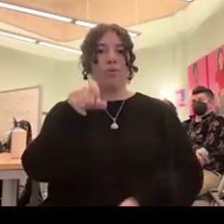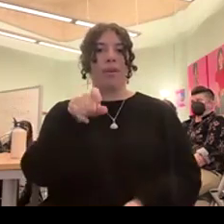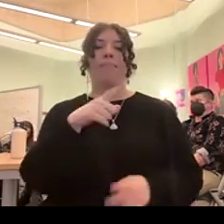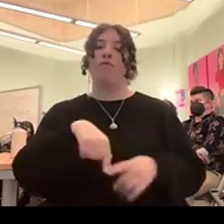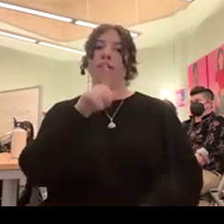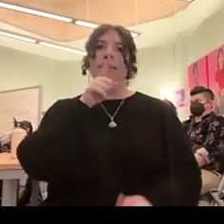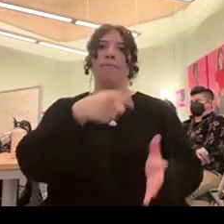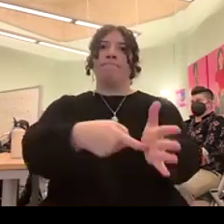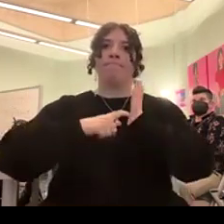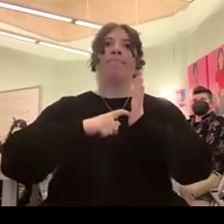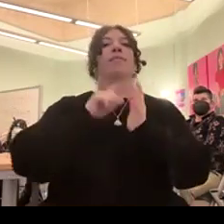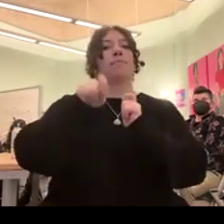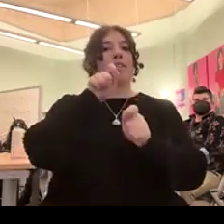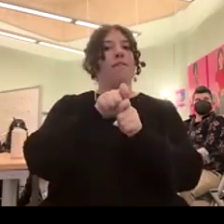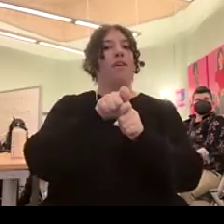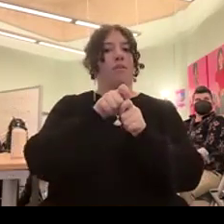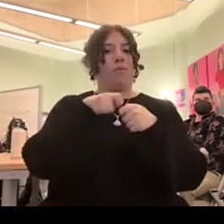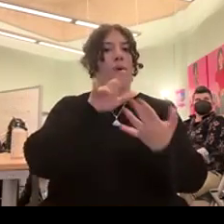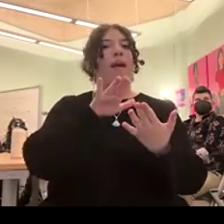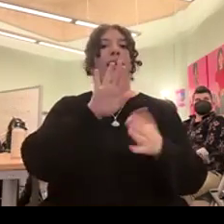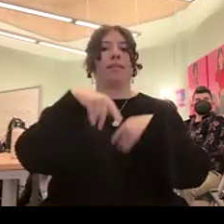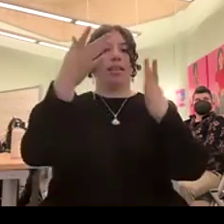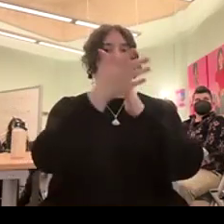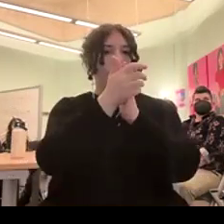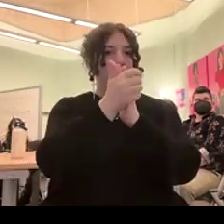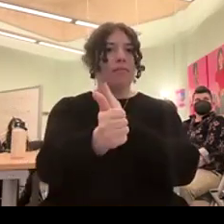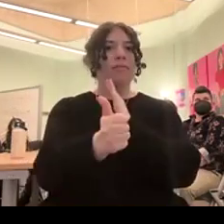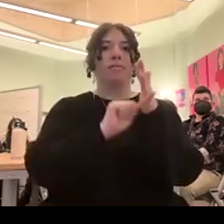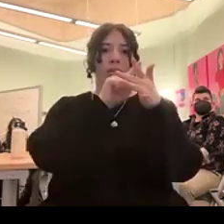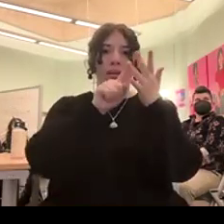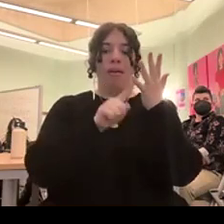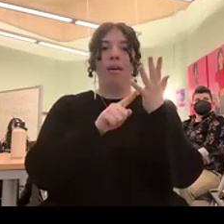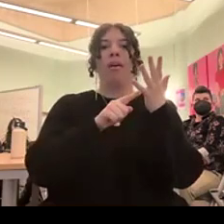is not just asking for what you need, but also demanding it in a specific way and leveraging